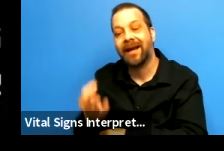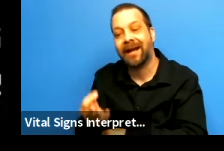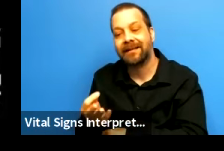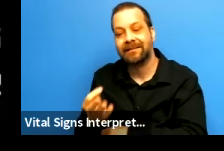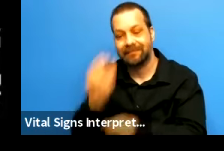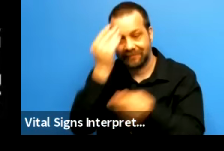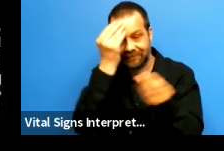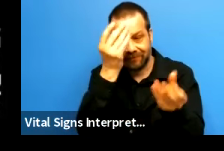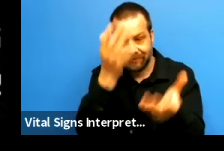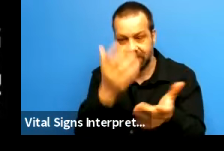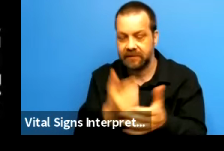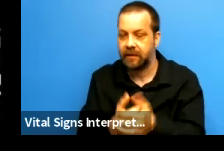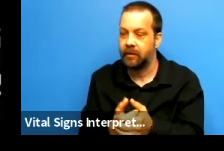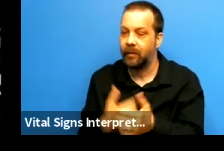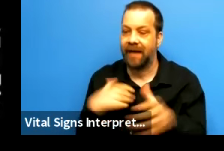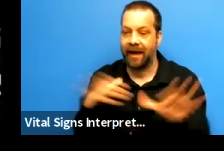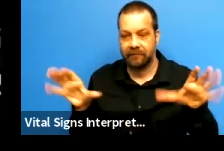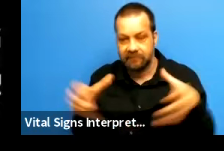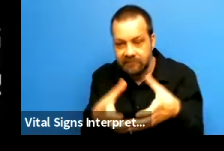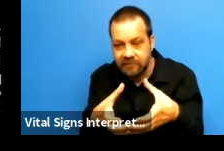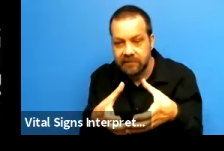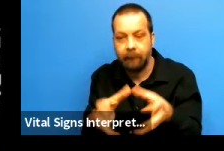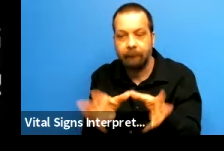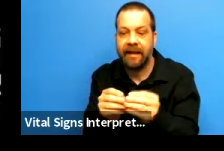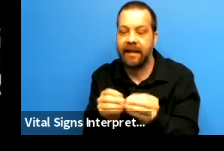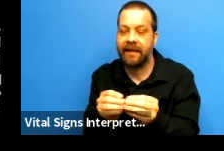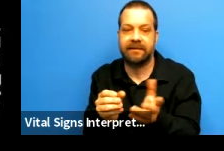town hall meetings, webinars about this.